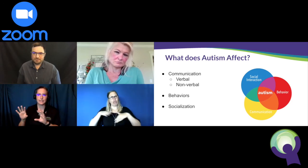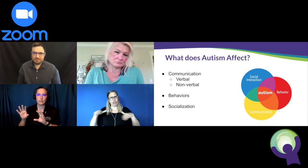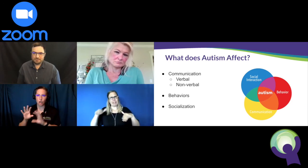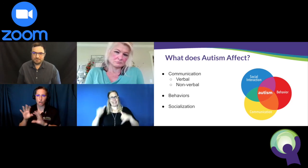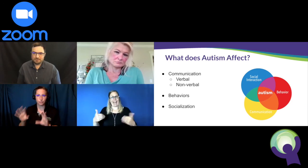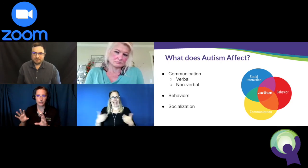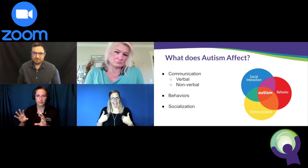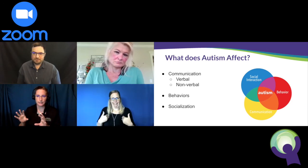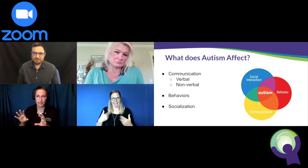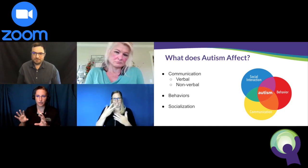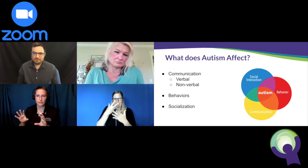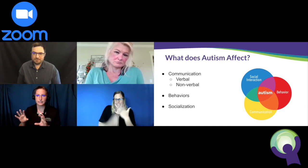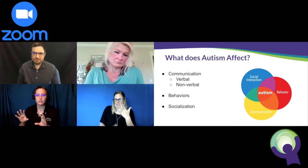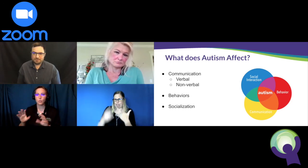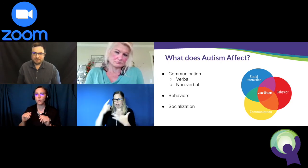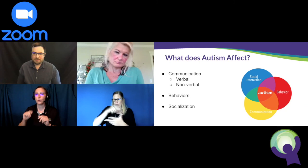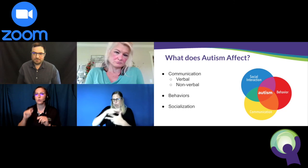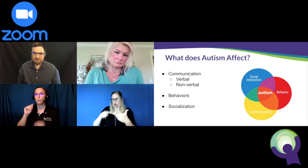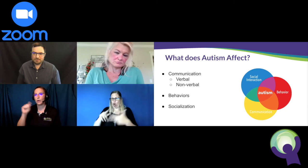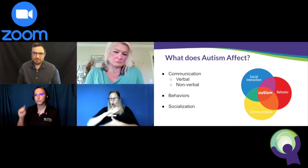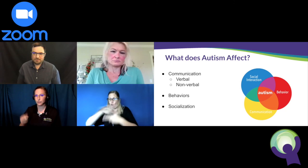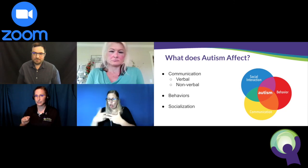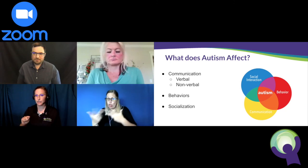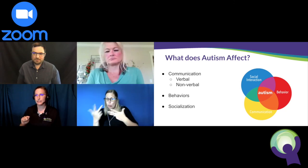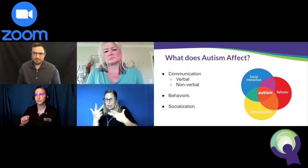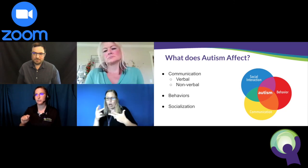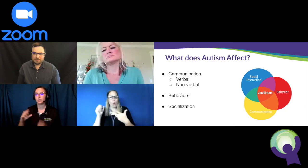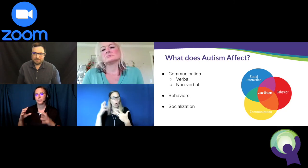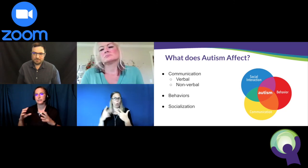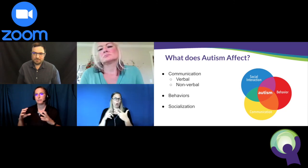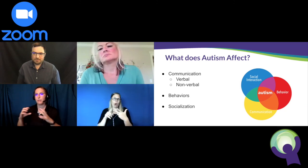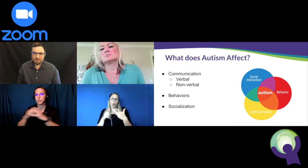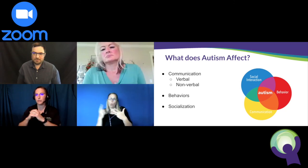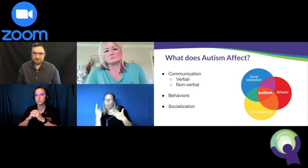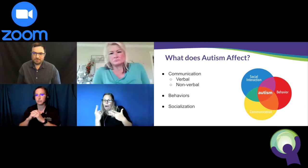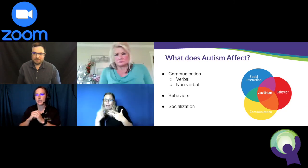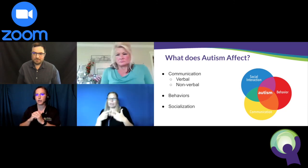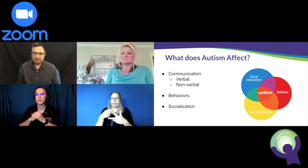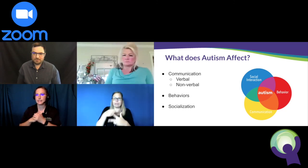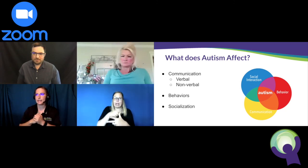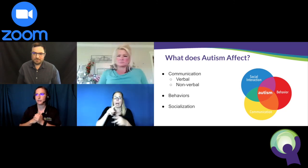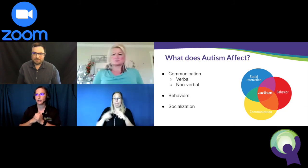in all three of these areas or one of those areas individually. But it's when we put those three areas together that